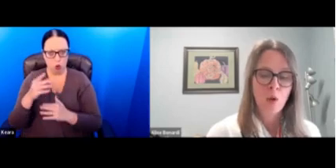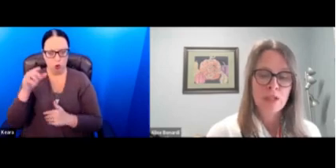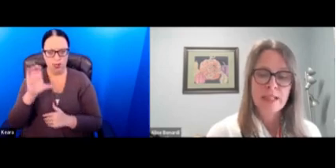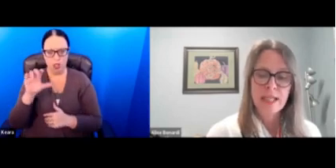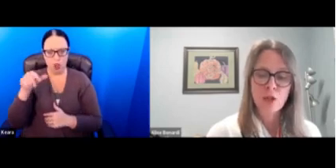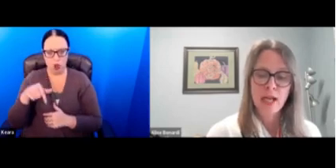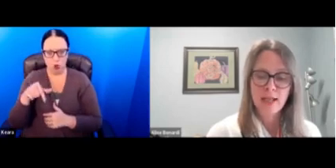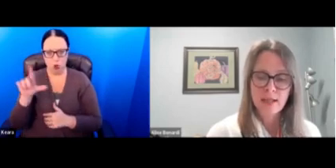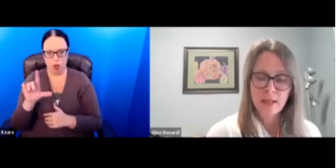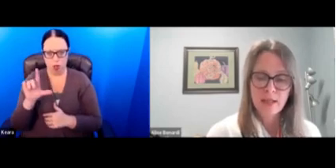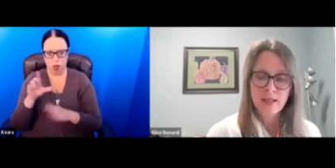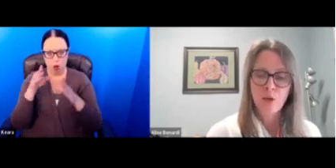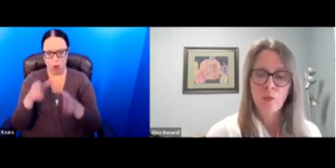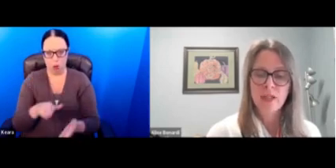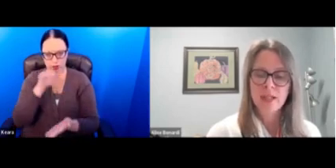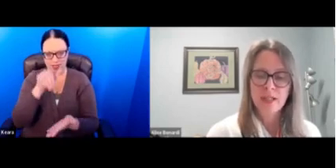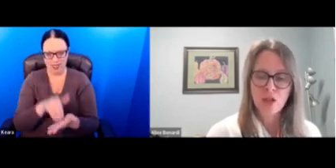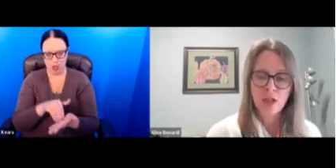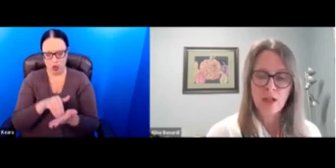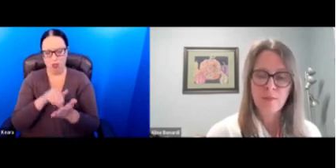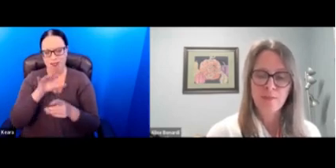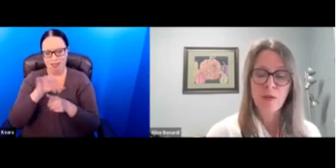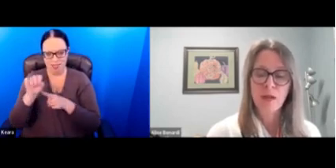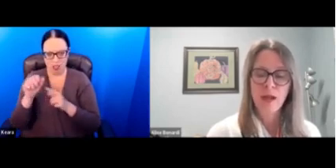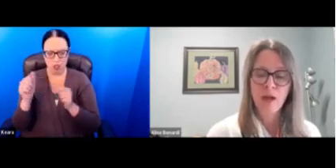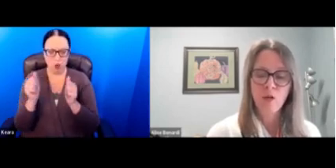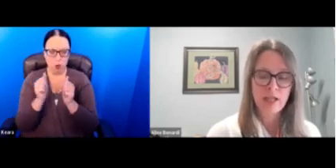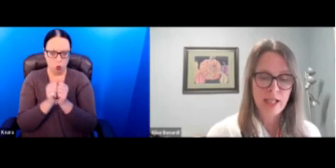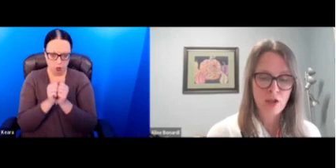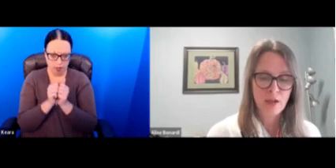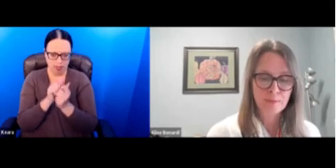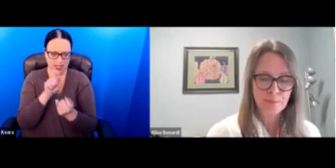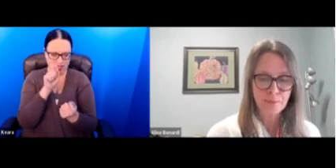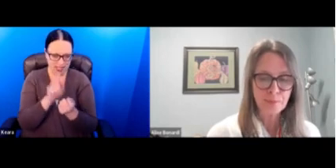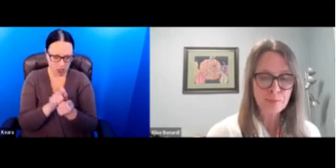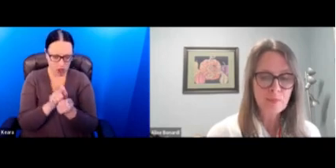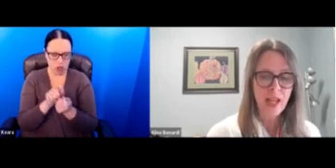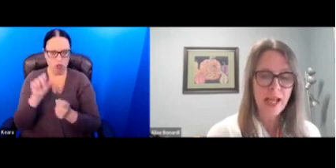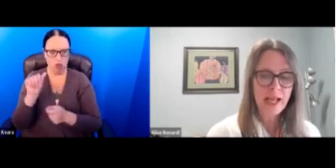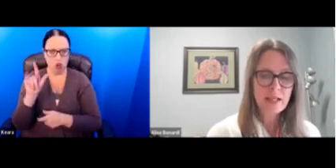Person Centered excellence with distinction, accreditation and